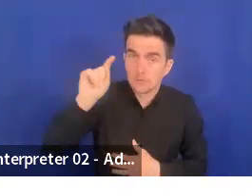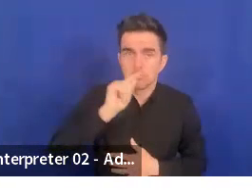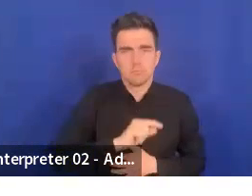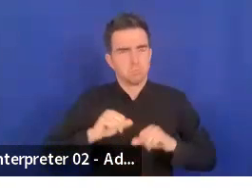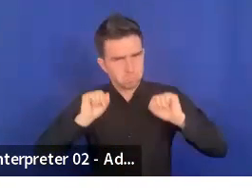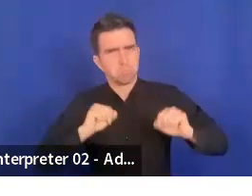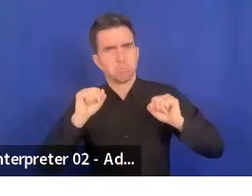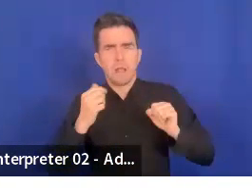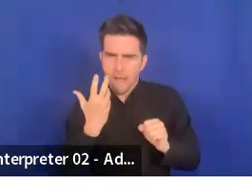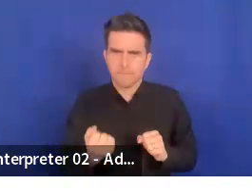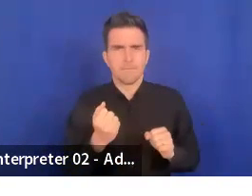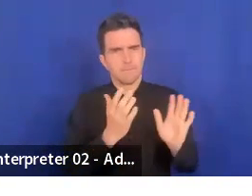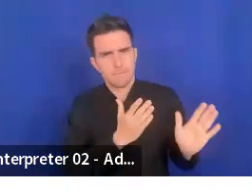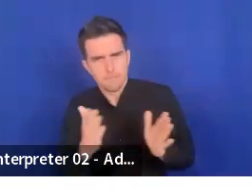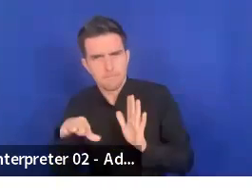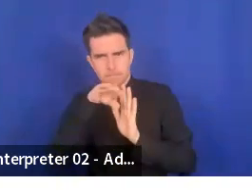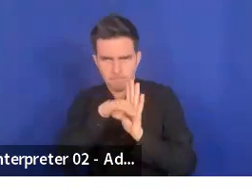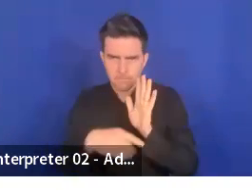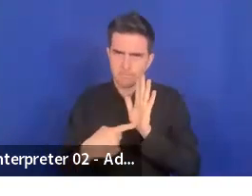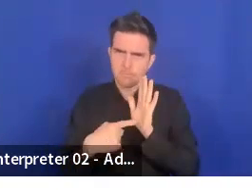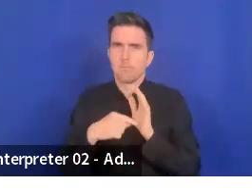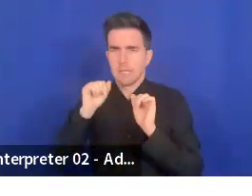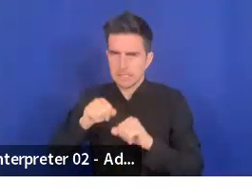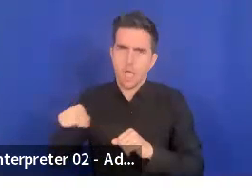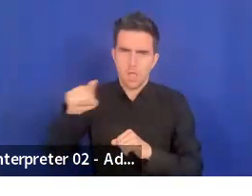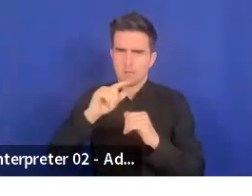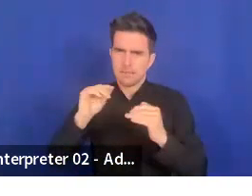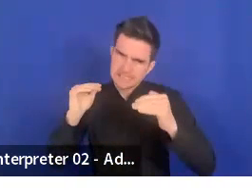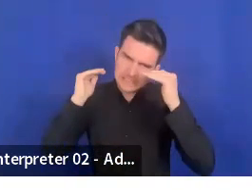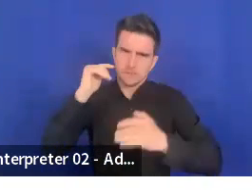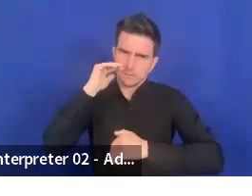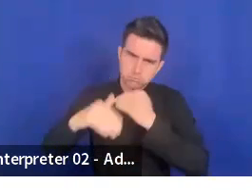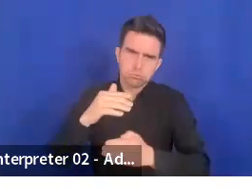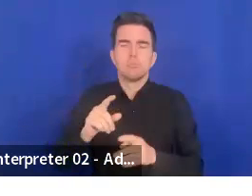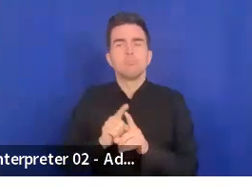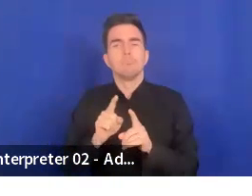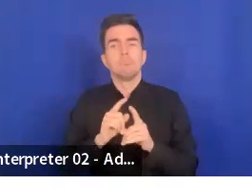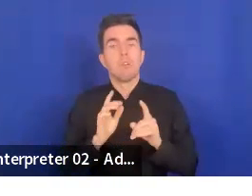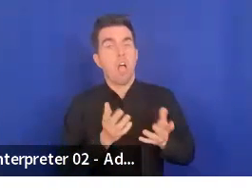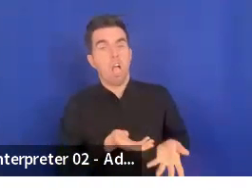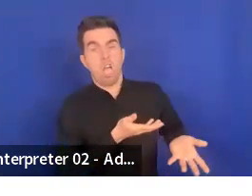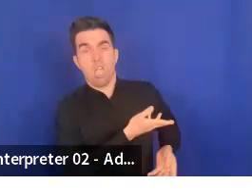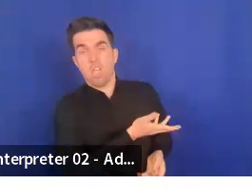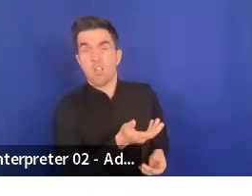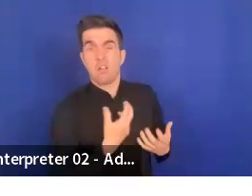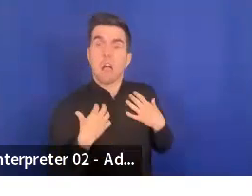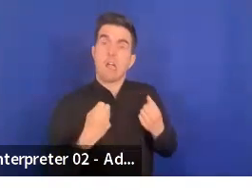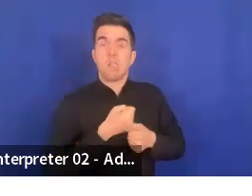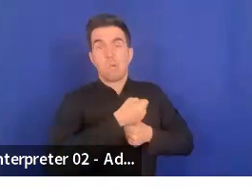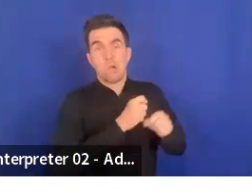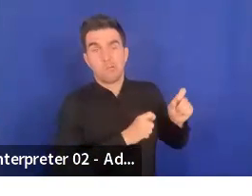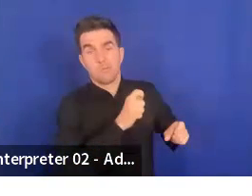all the work, but for them to champion universal health coverage as a national and political